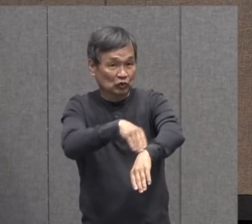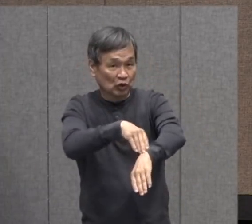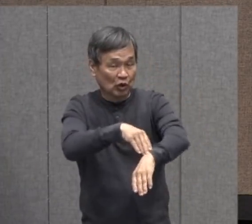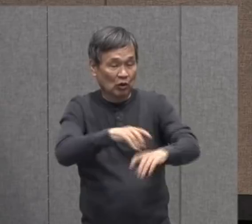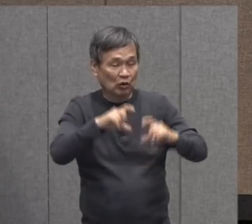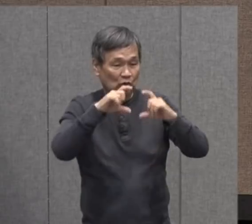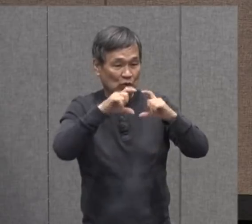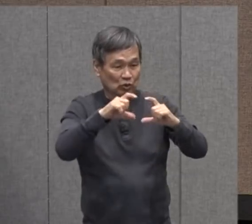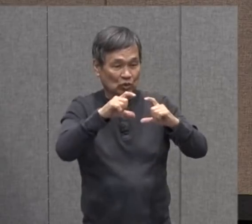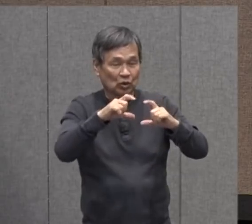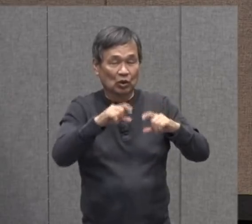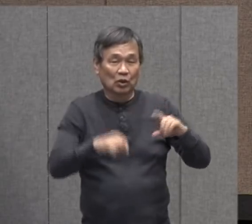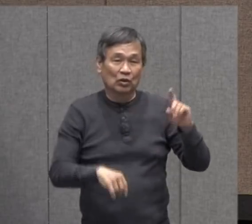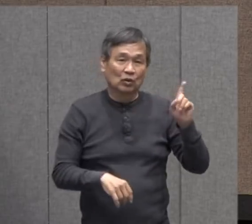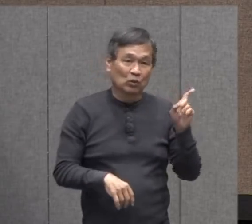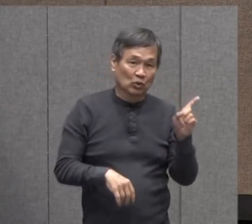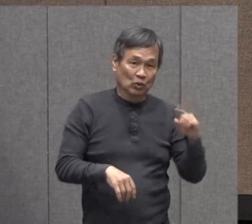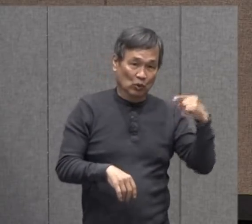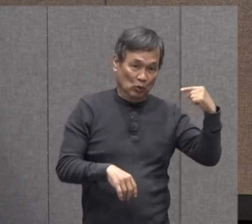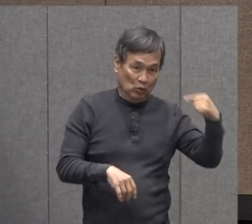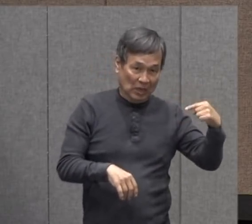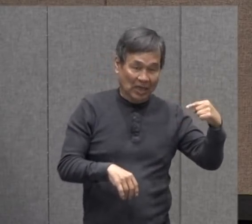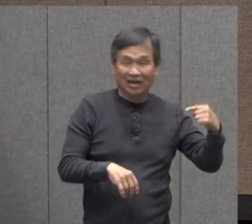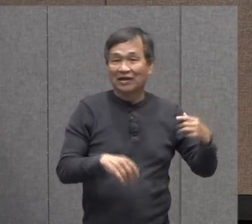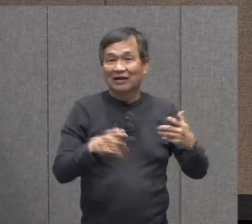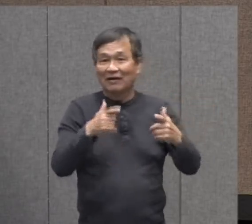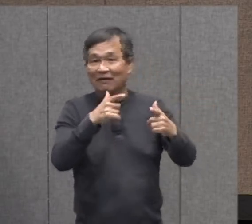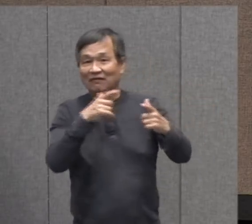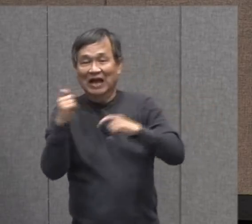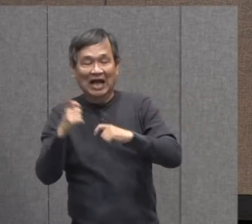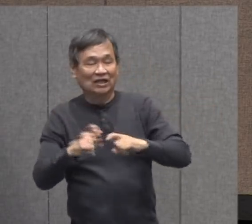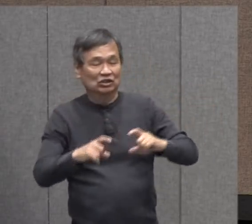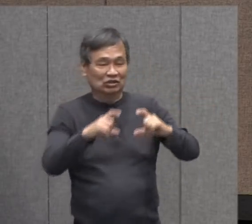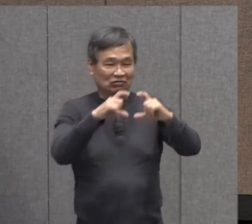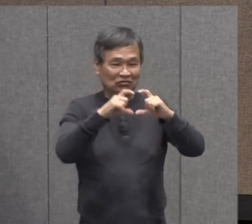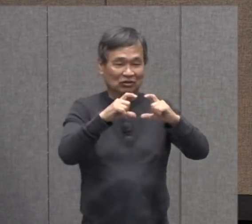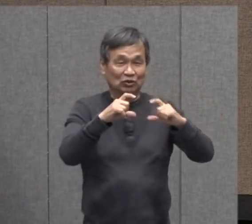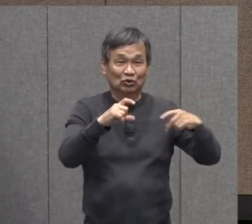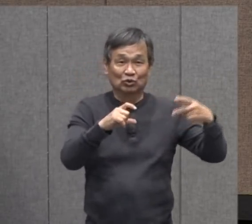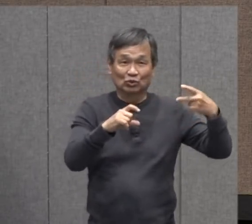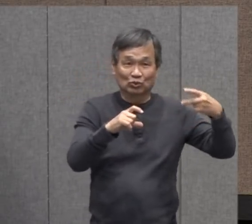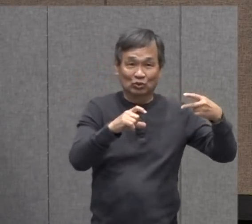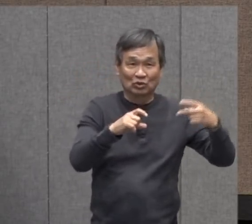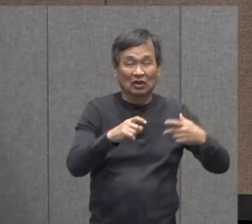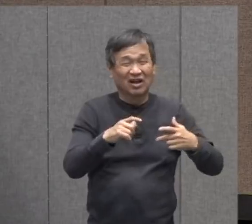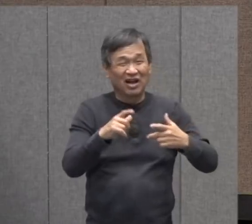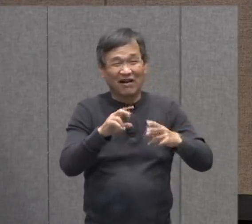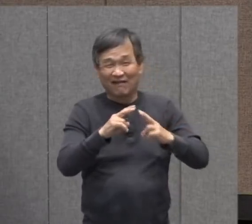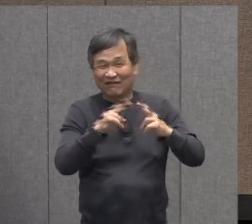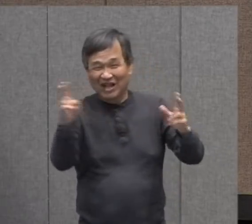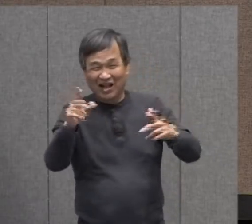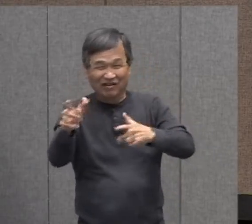If it's starting to gain speed and move faster, we can show it with two lines. And then if it's moving very quickly,